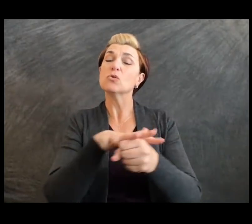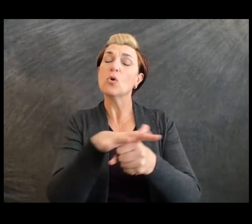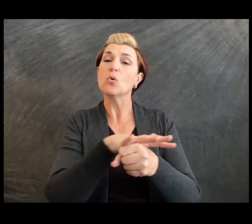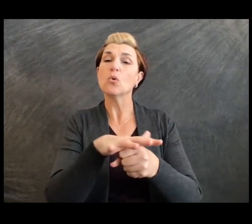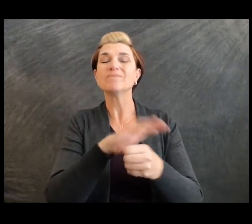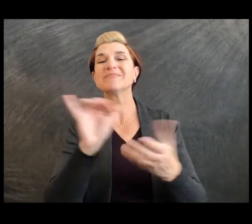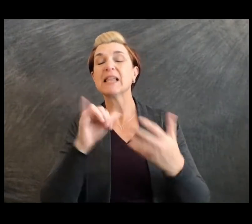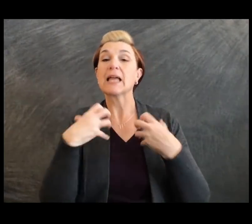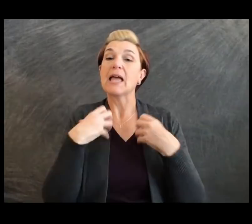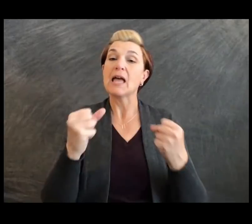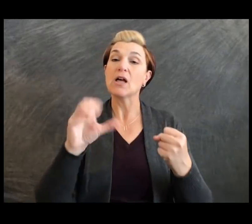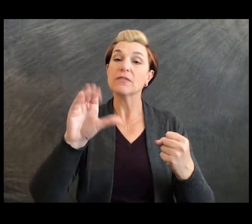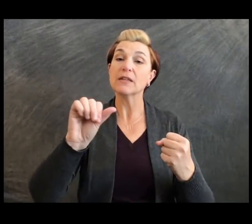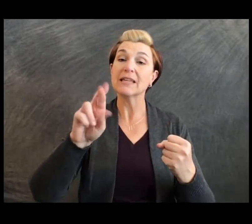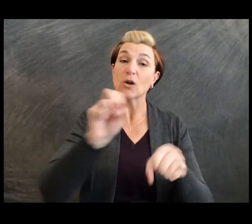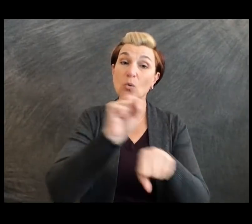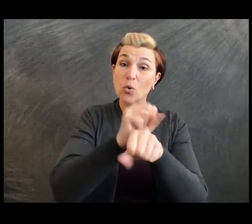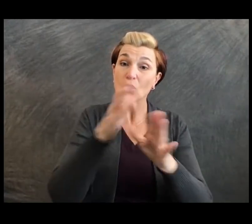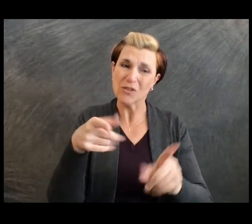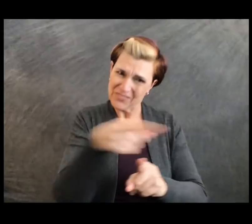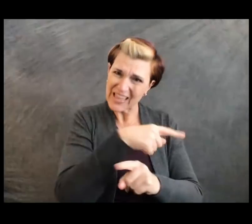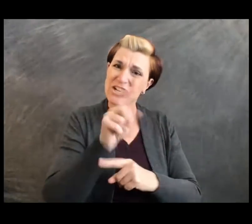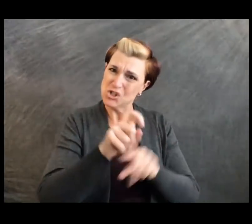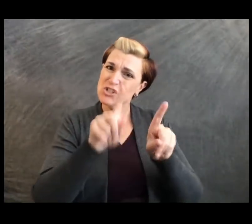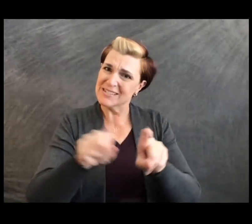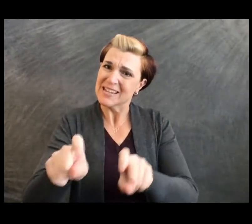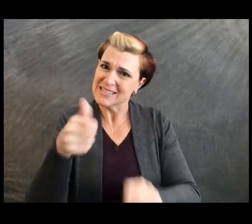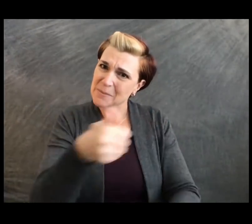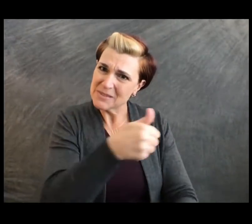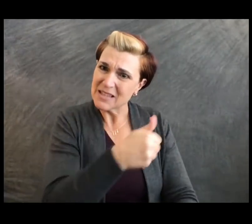testing and doctor foul she's gonna emphasize this about the types of people